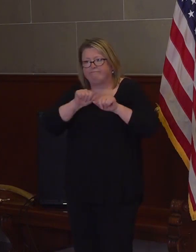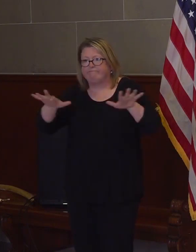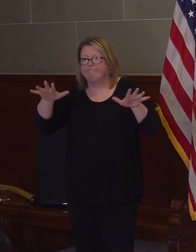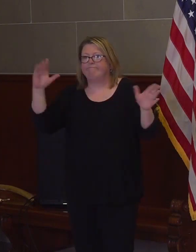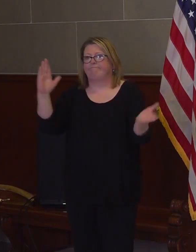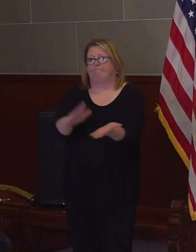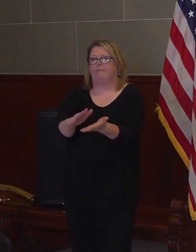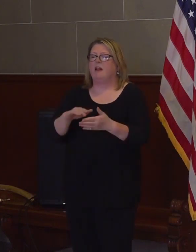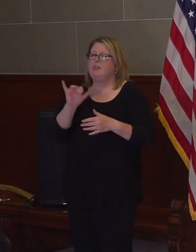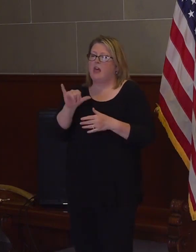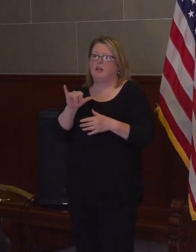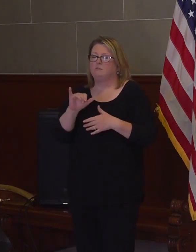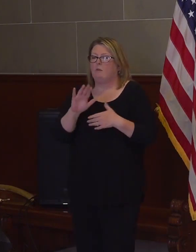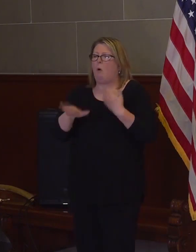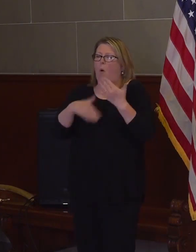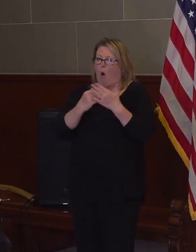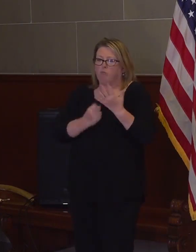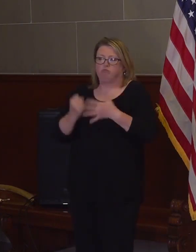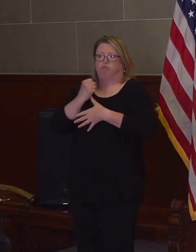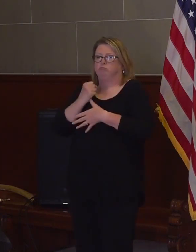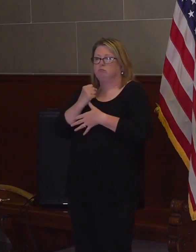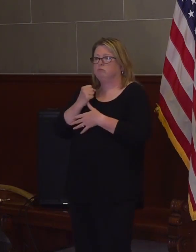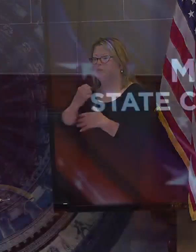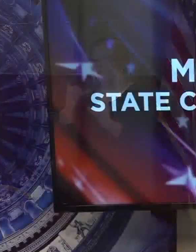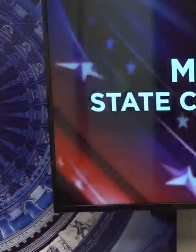HOW DO WE END UP WITH COVID-19